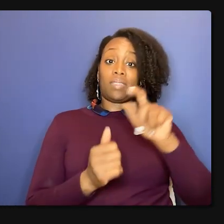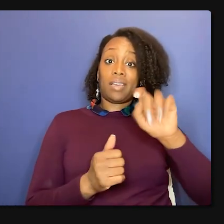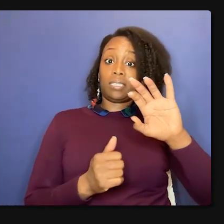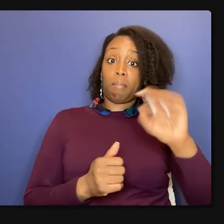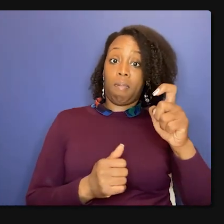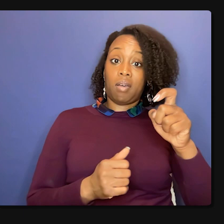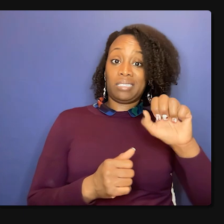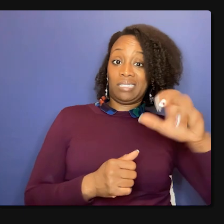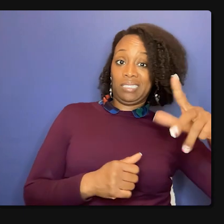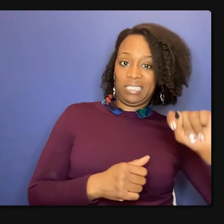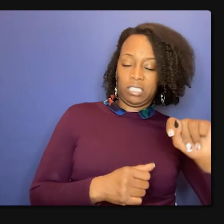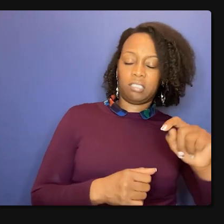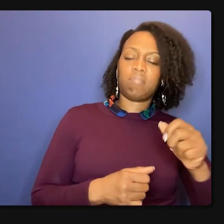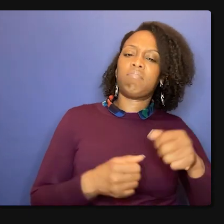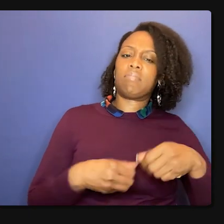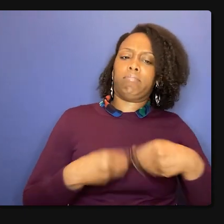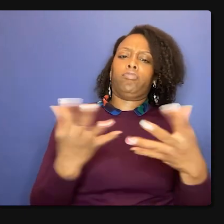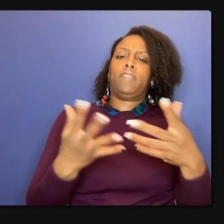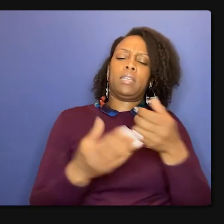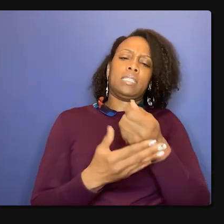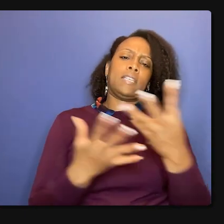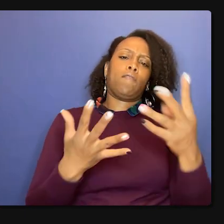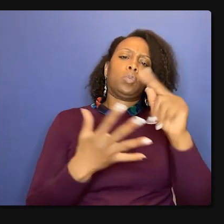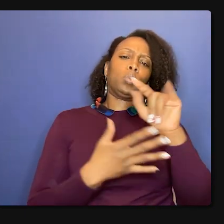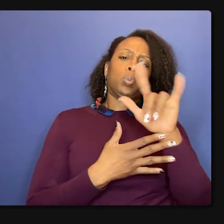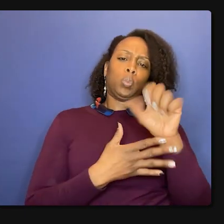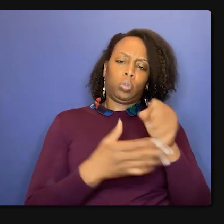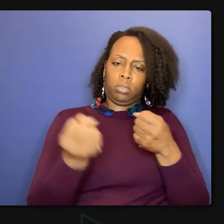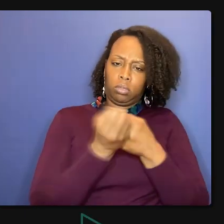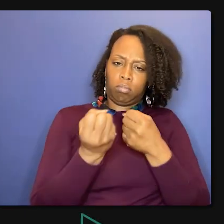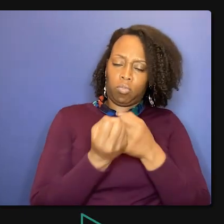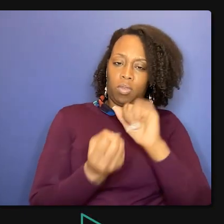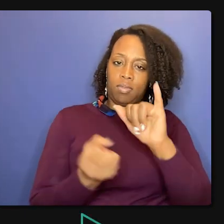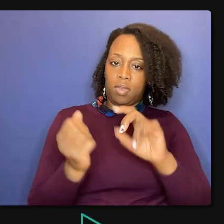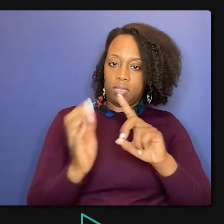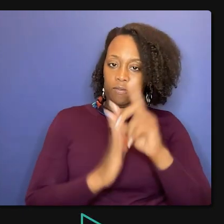that support remote console development. Today, we'll focus on three.